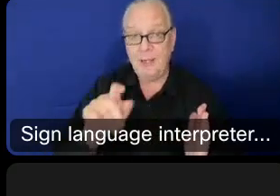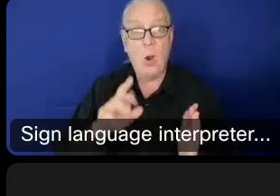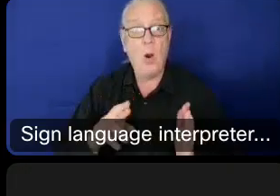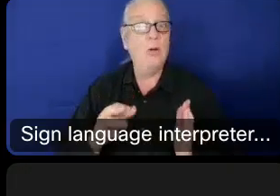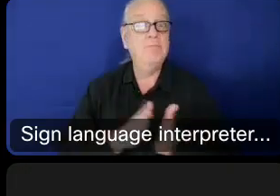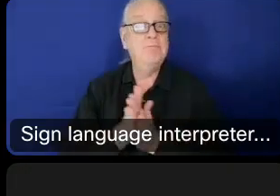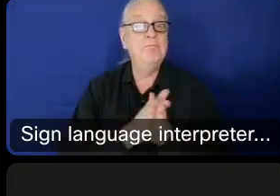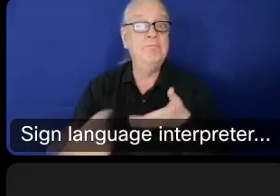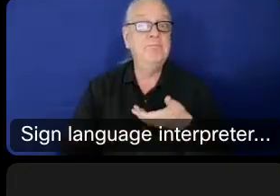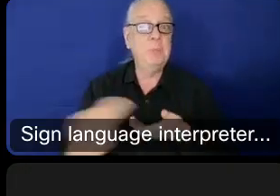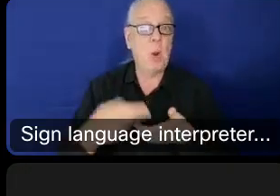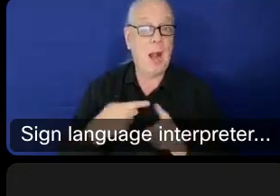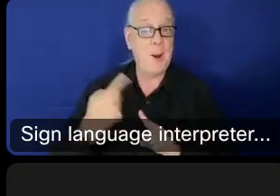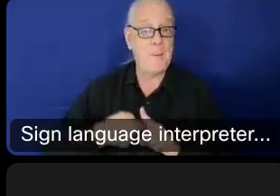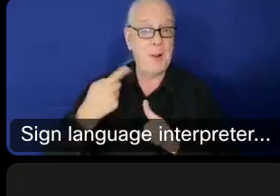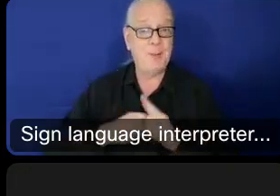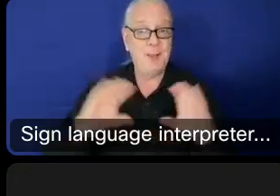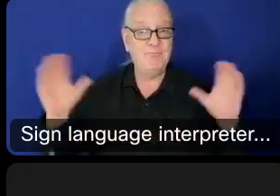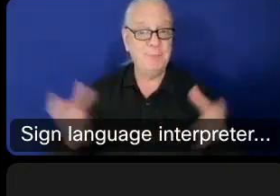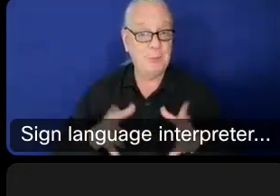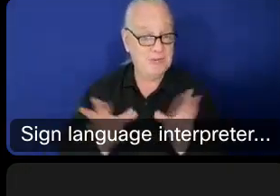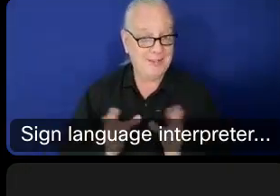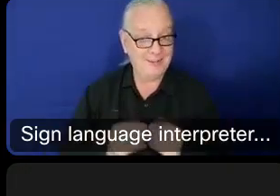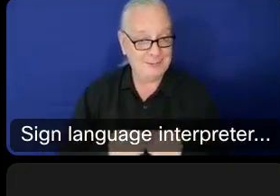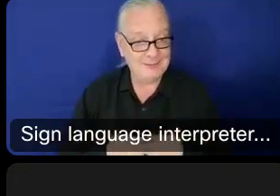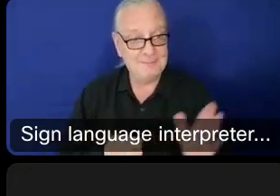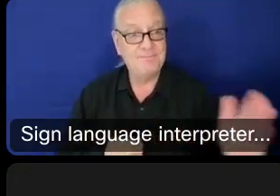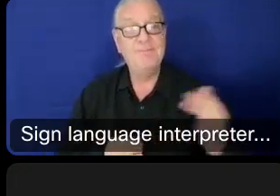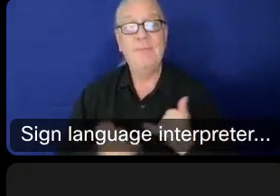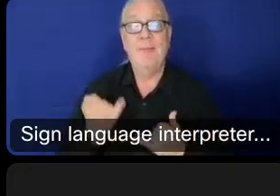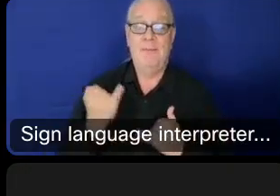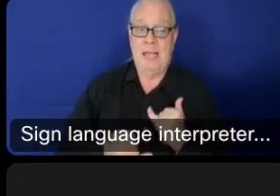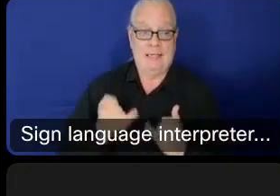monthly coalition meetings. And then finally, just some media